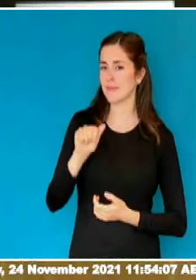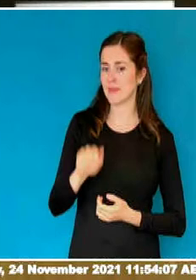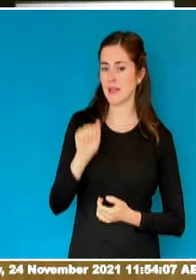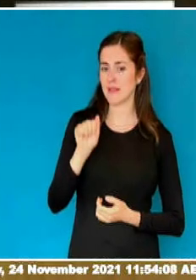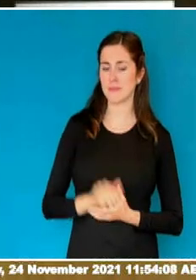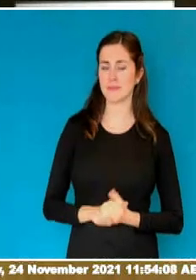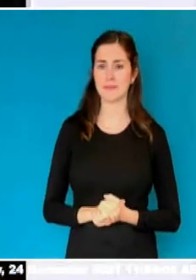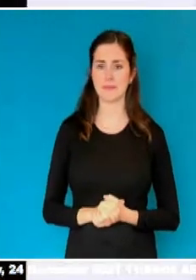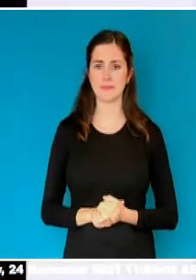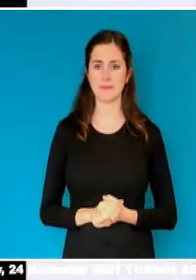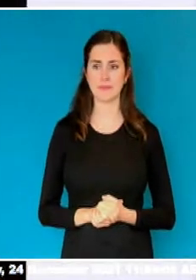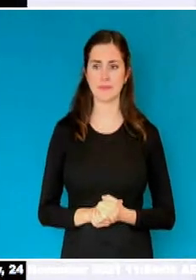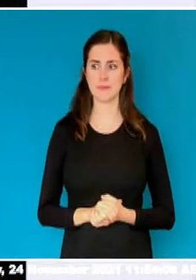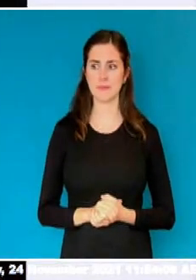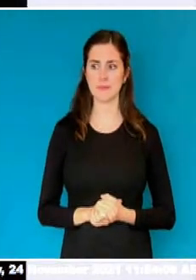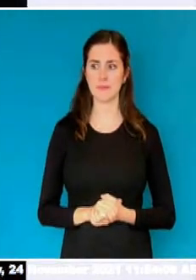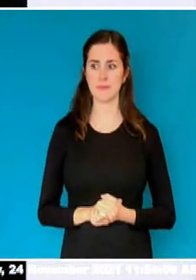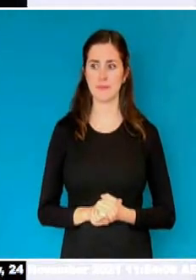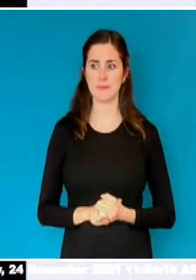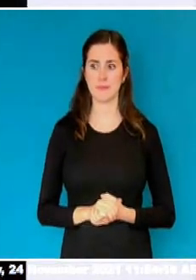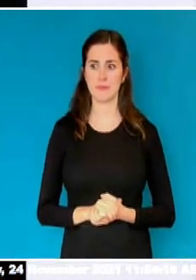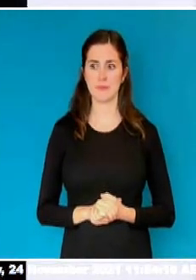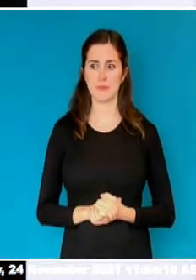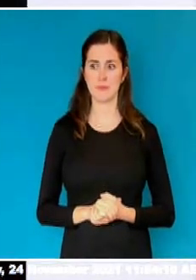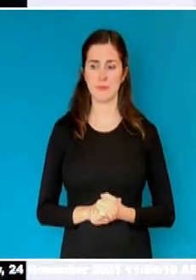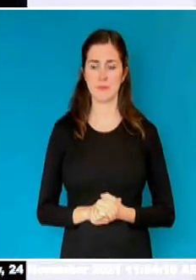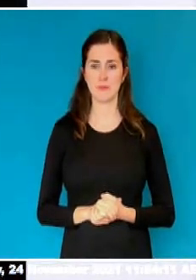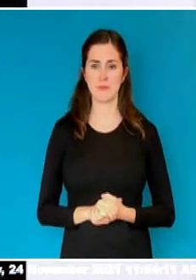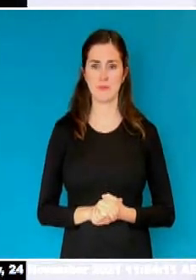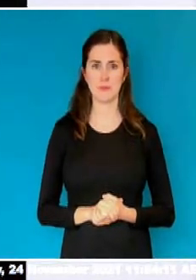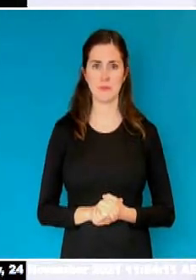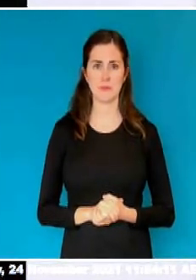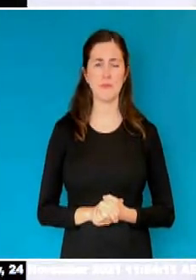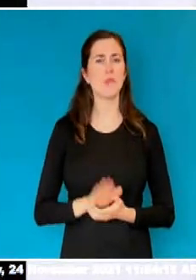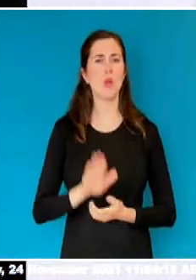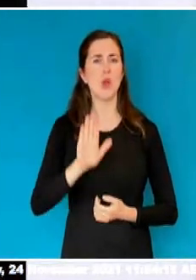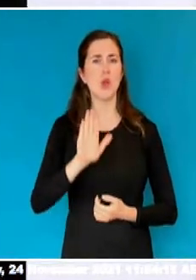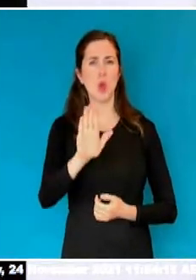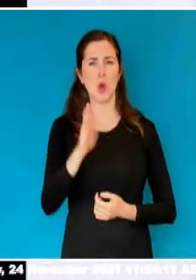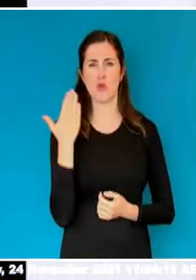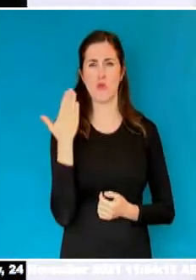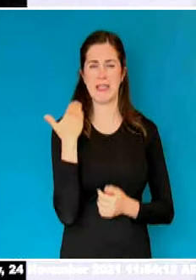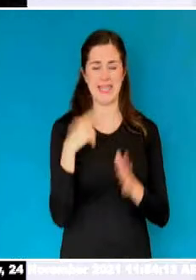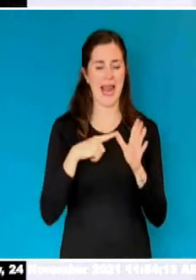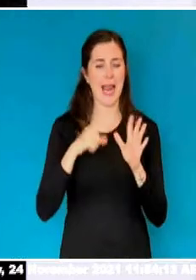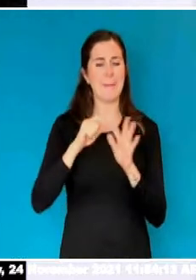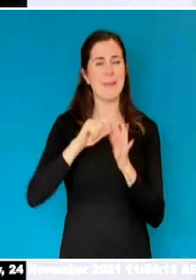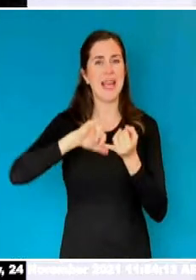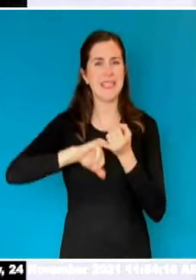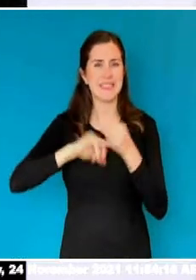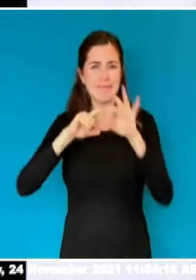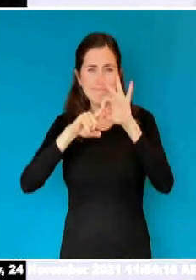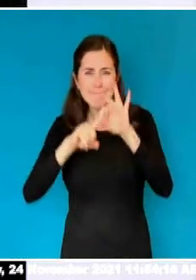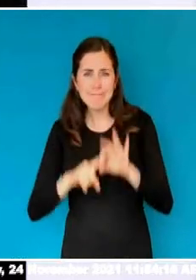In the most recent APS census, the Australian Taxation Office recorded